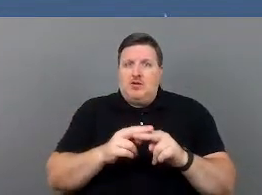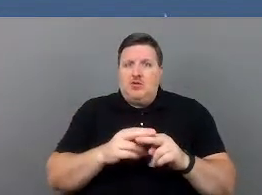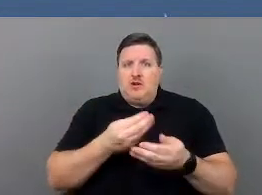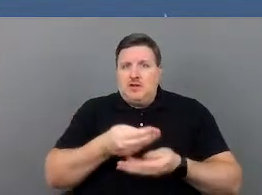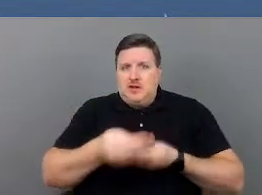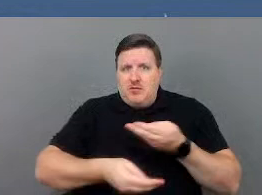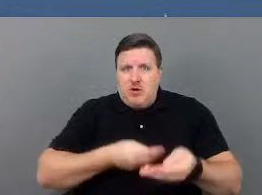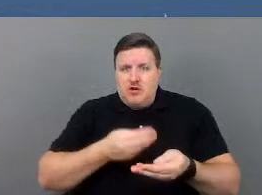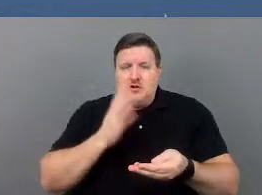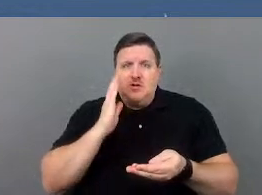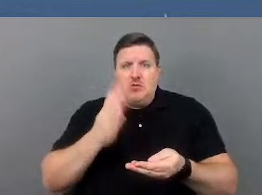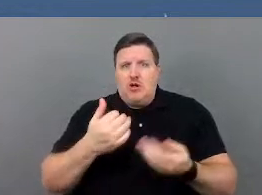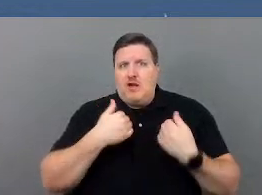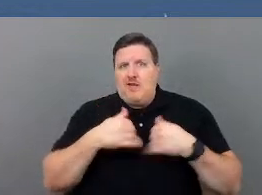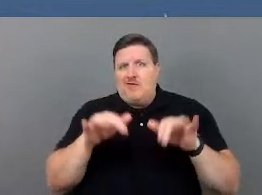THANK YOU FOR BEING ON THE COUNCIL.